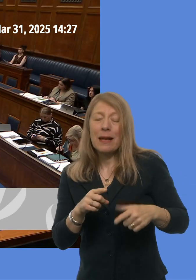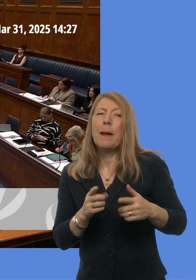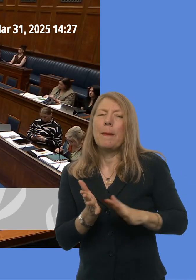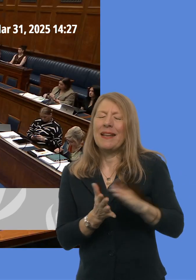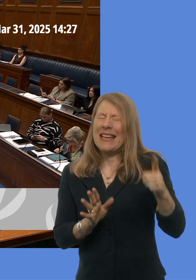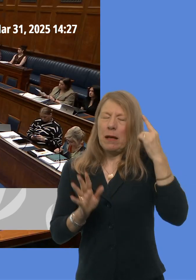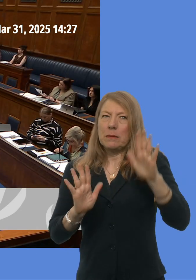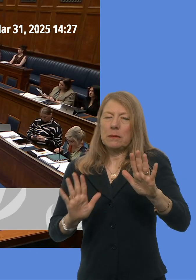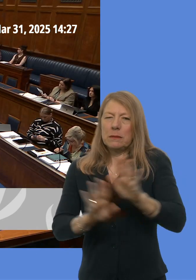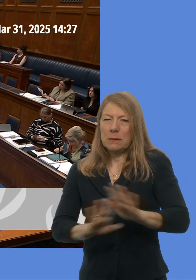I call Dianne for South.